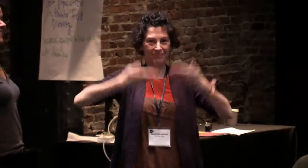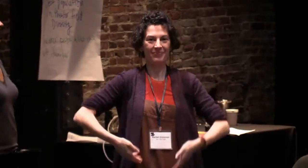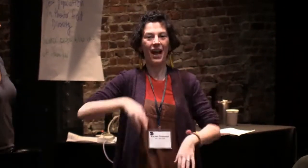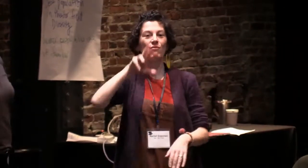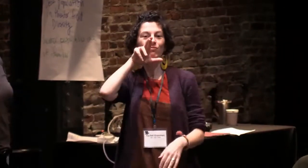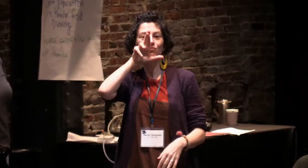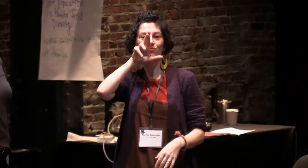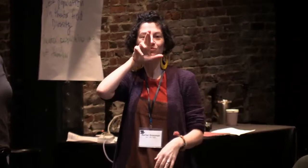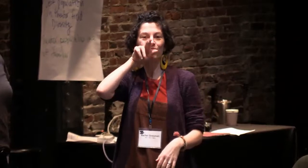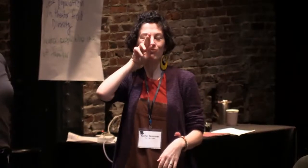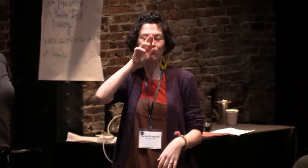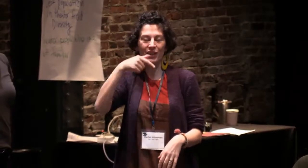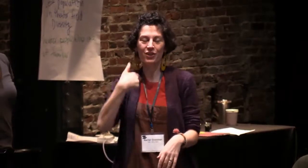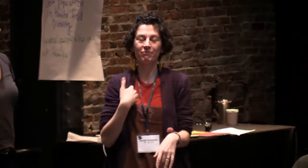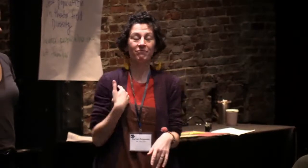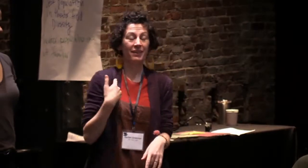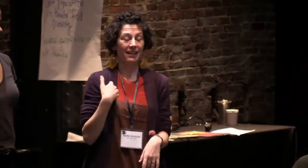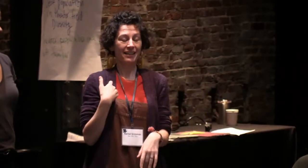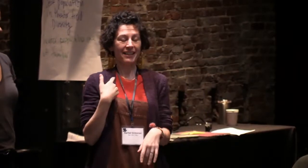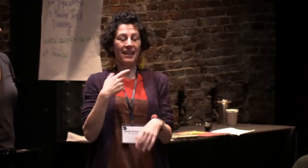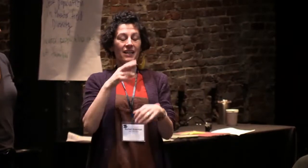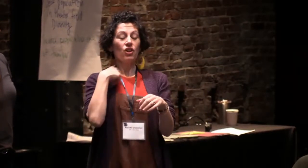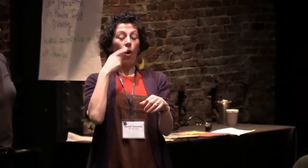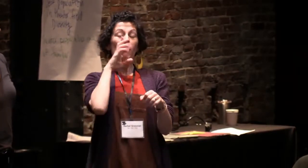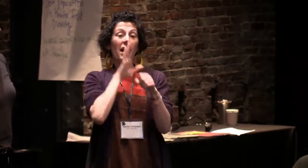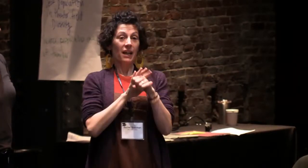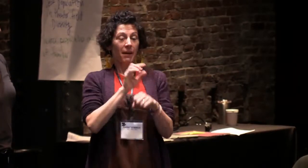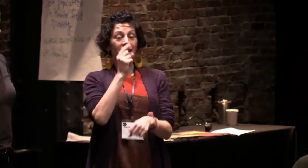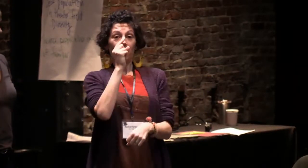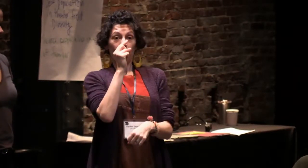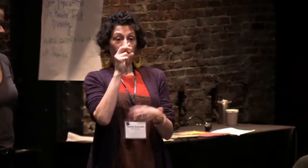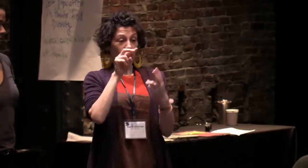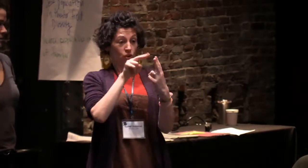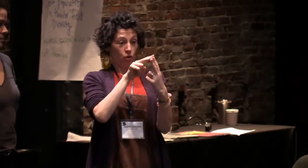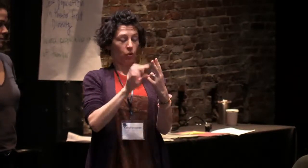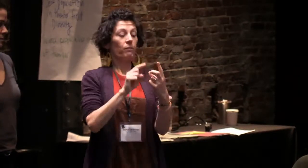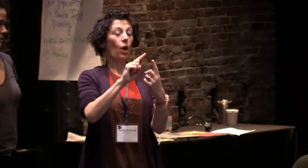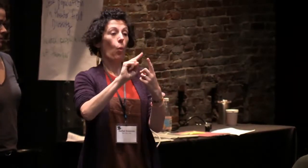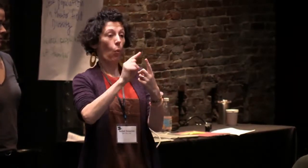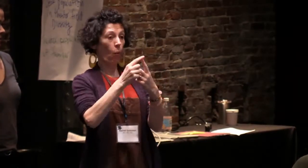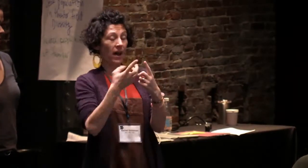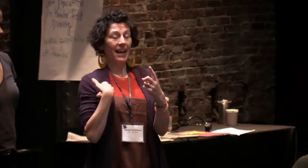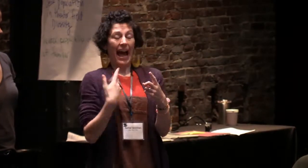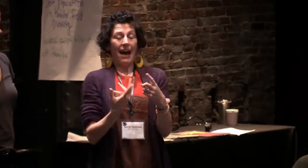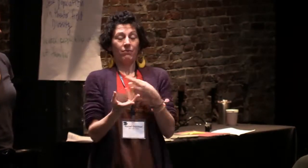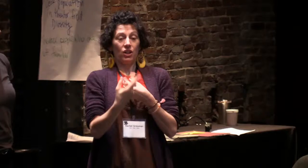Wow, hello. I'm Robin, Rachel. I'm committed to two things.